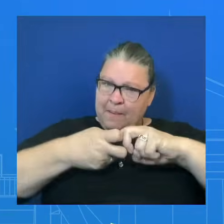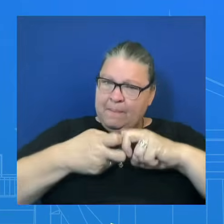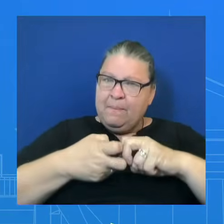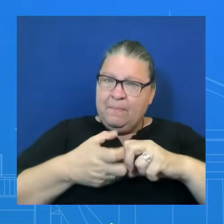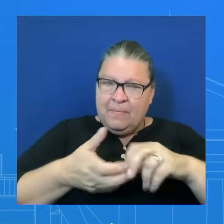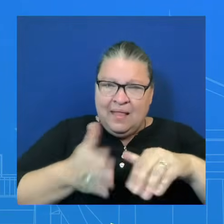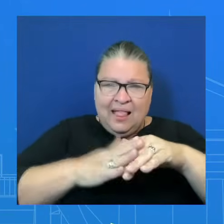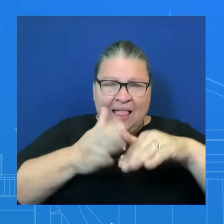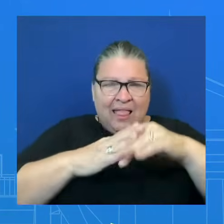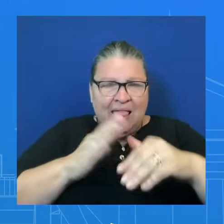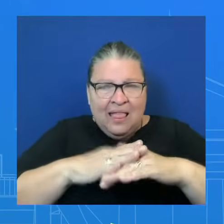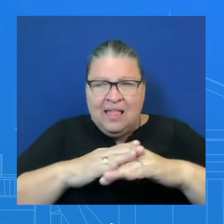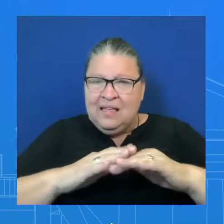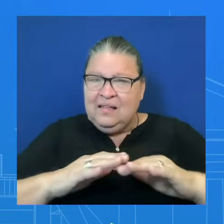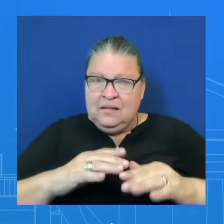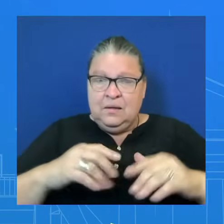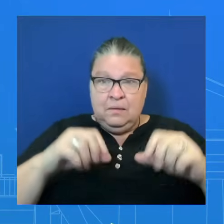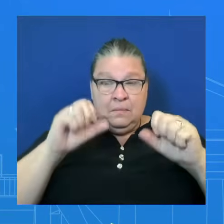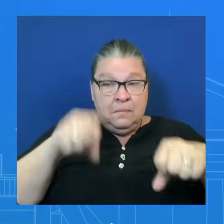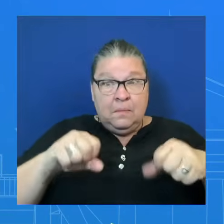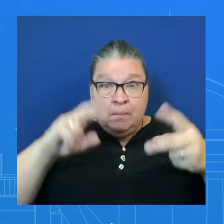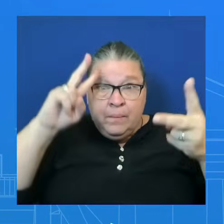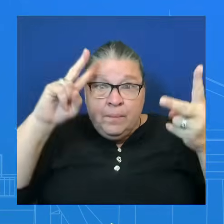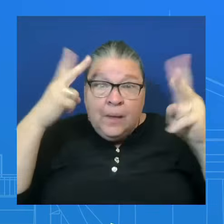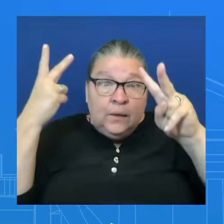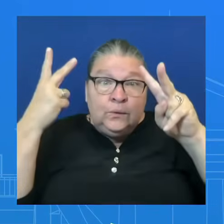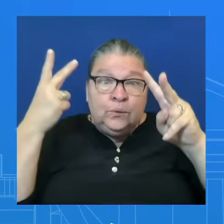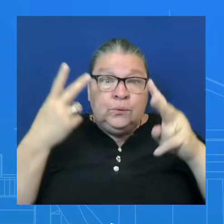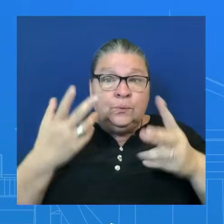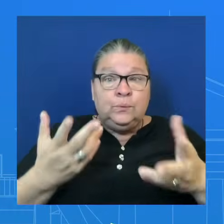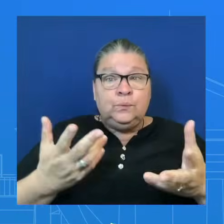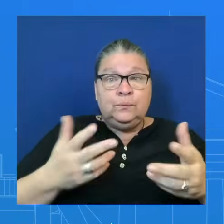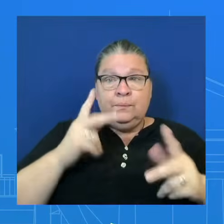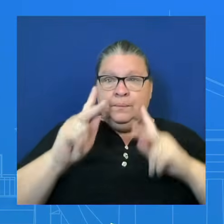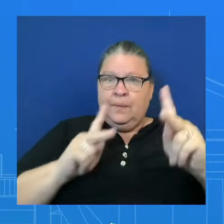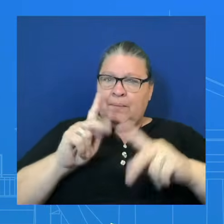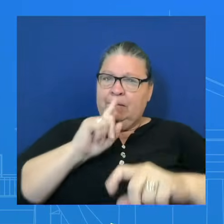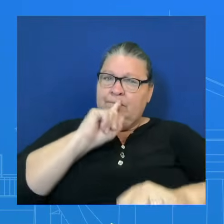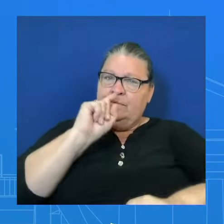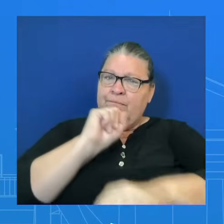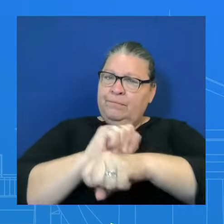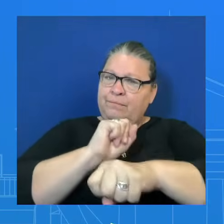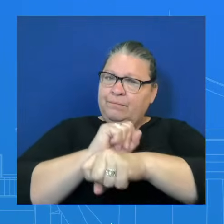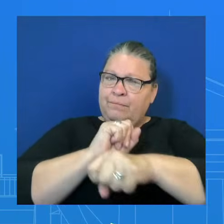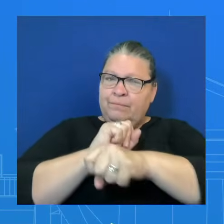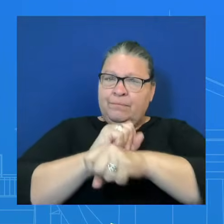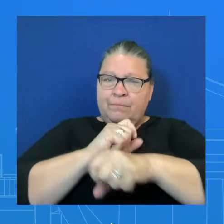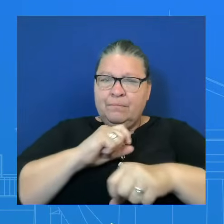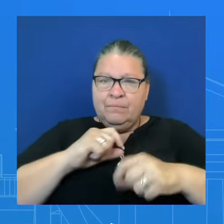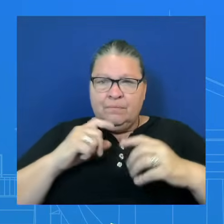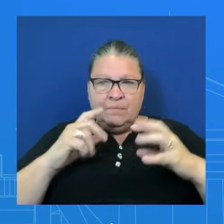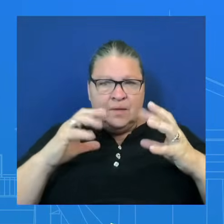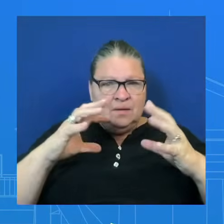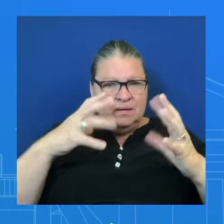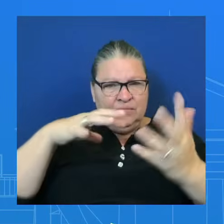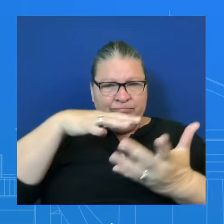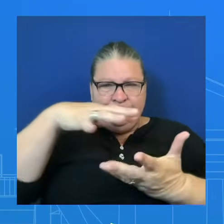When you have pieces of metal that size, whether it's in the air or on the sea and they're operating that close together,